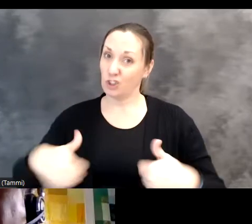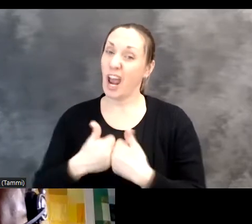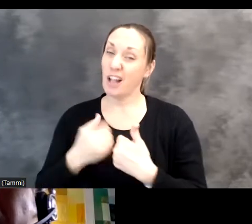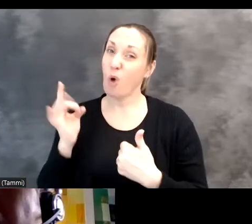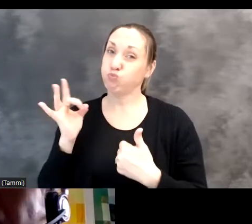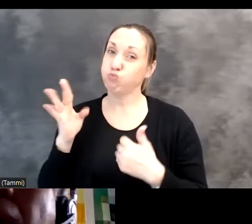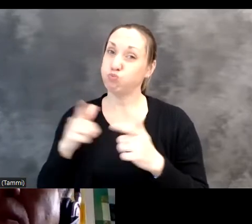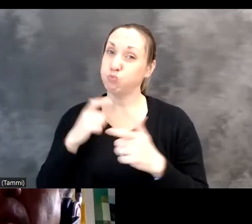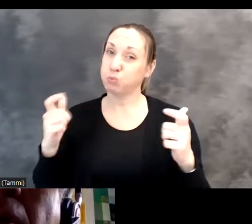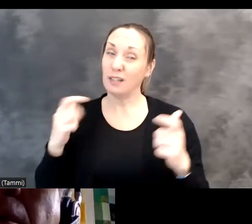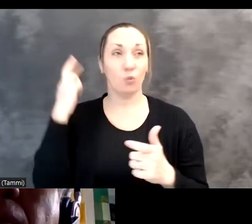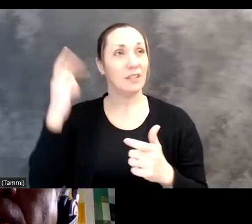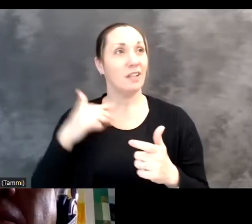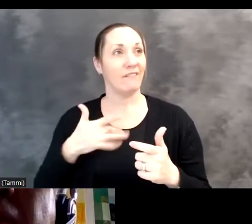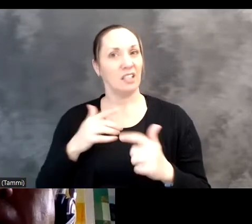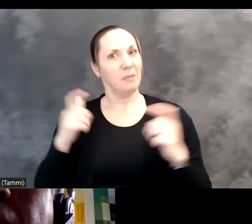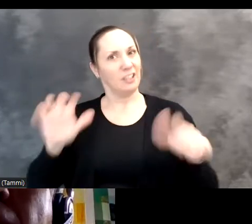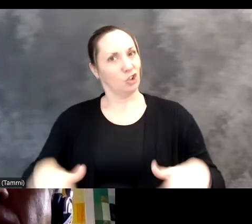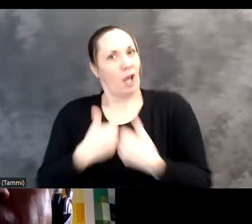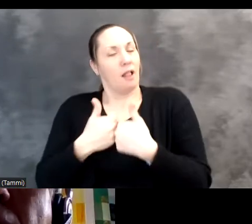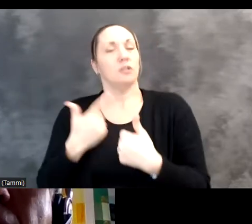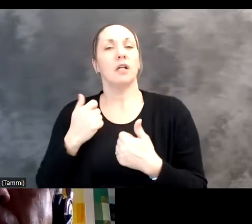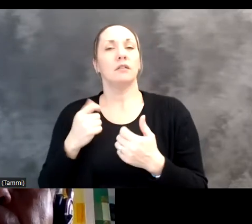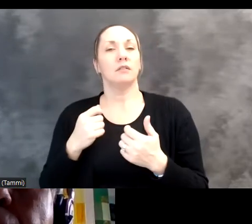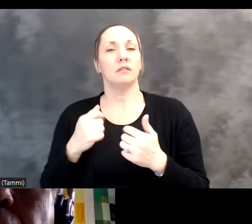sincerely mean that. The challenge is big